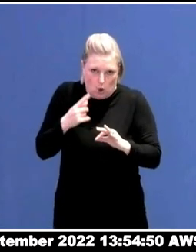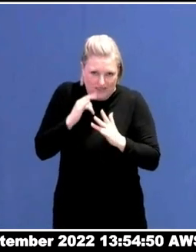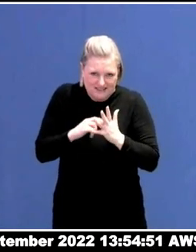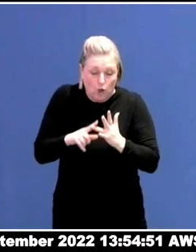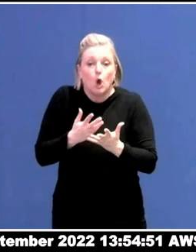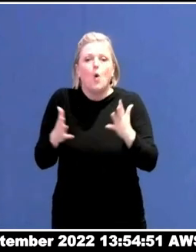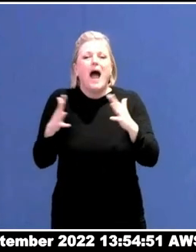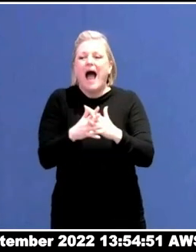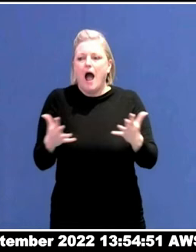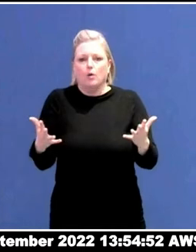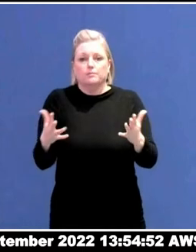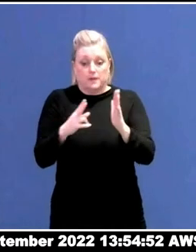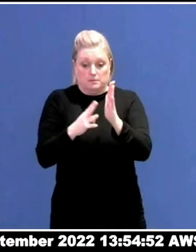Can we use the NDIS, for example?